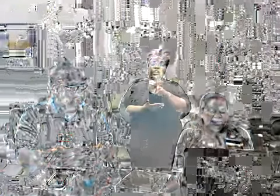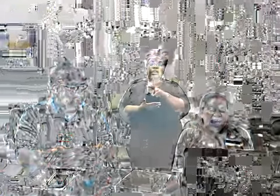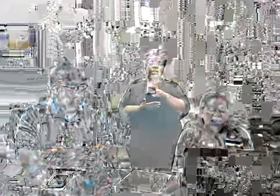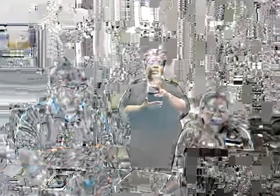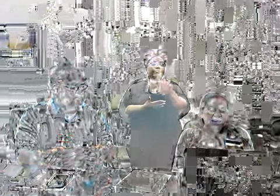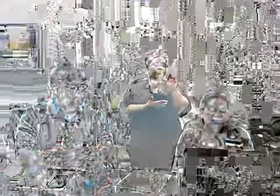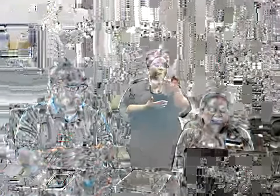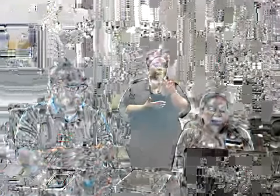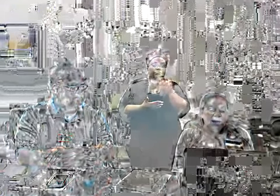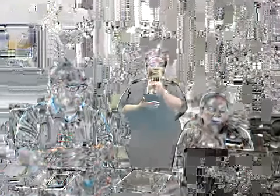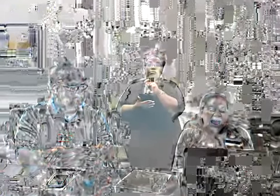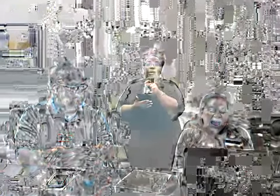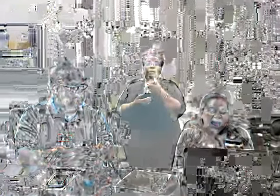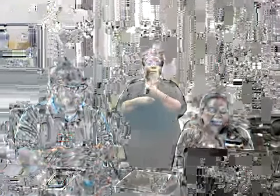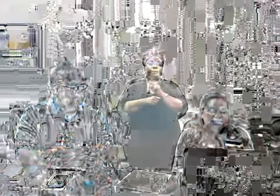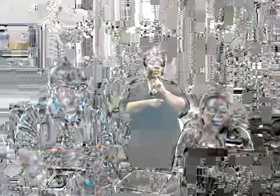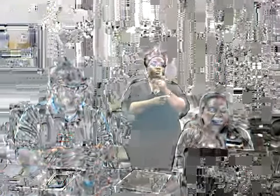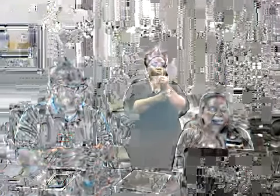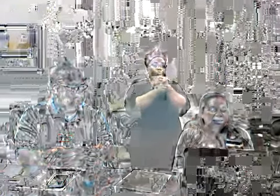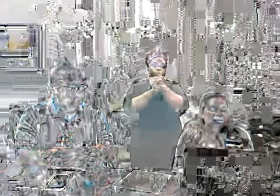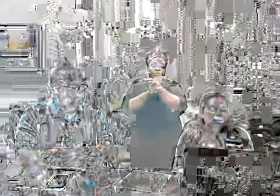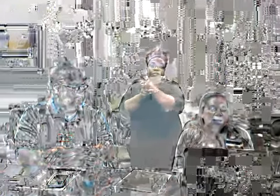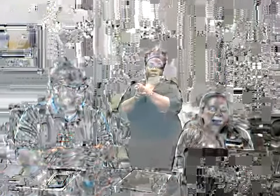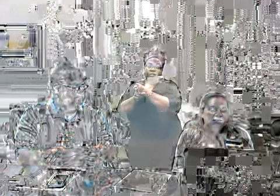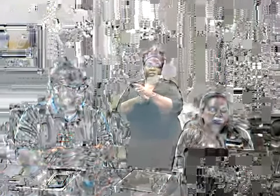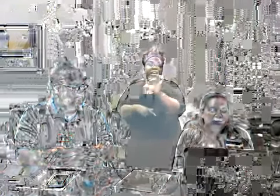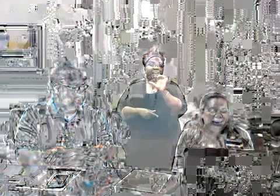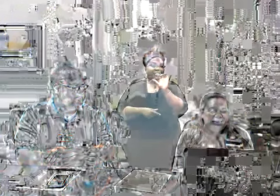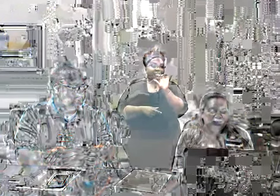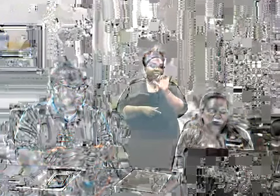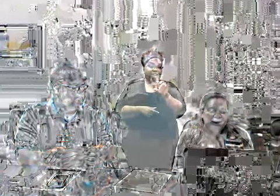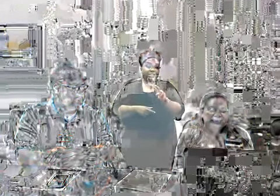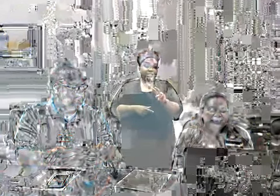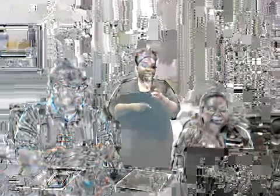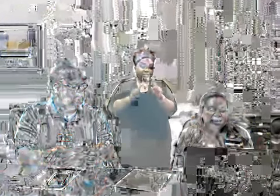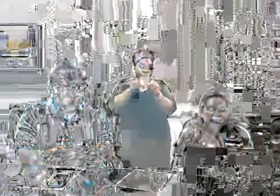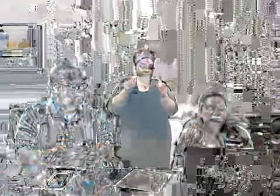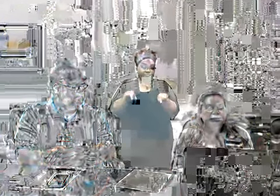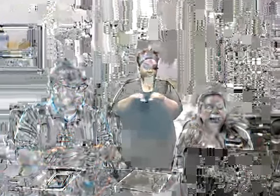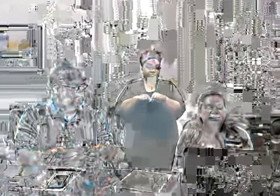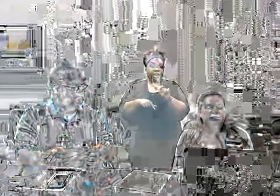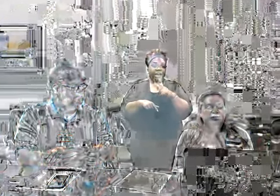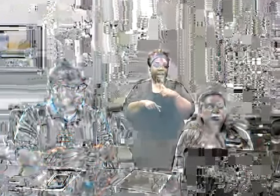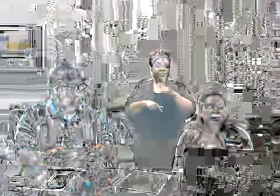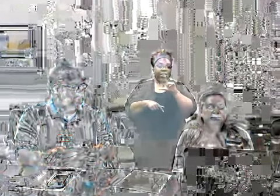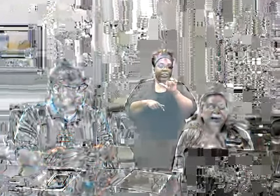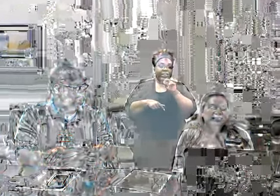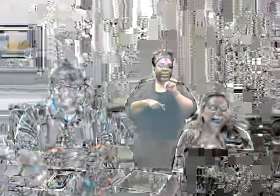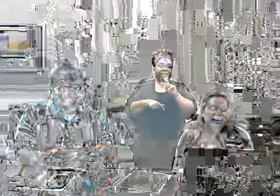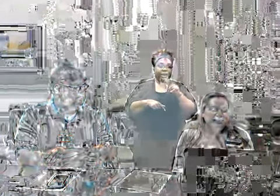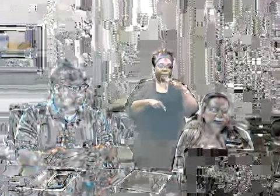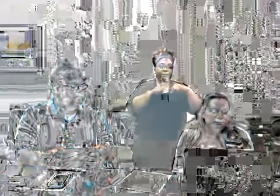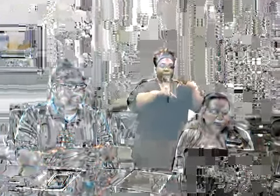That step has links back to each race in case you would like to make a change.